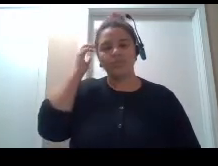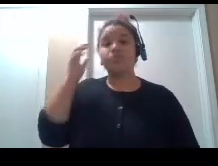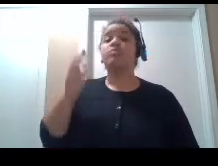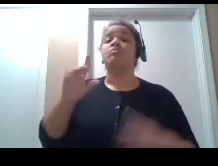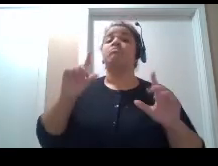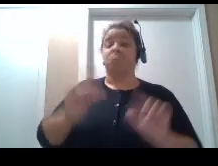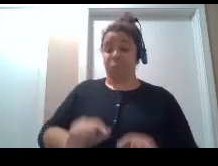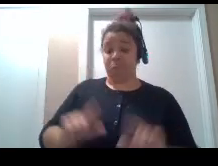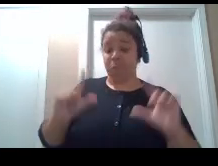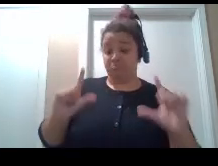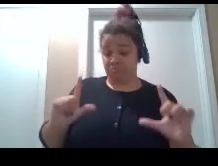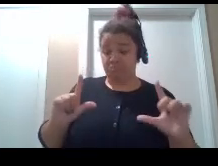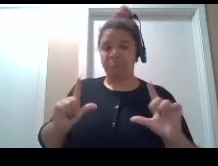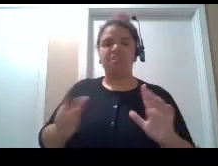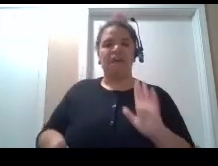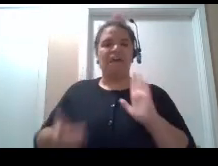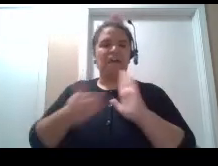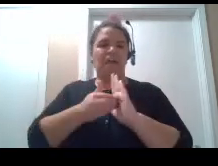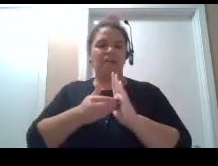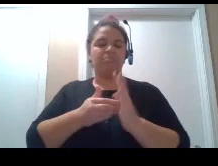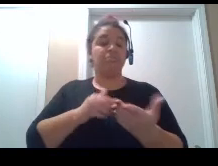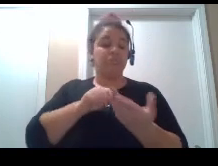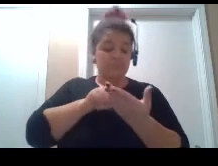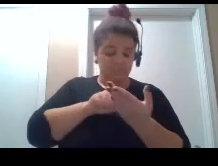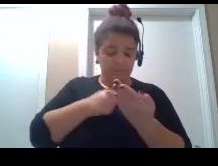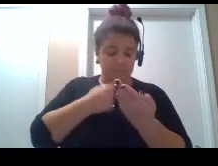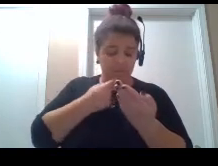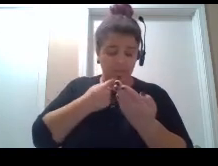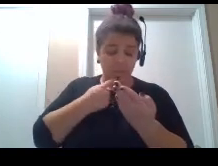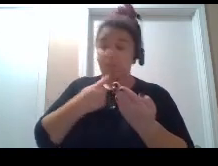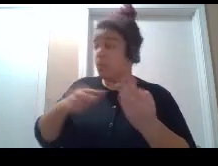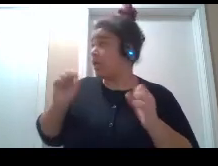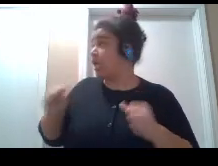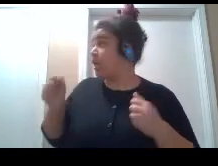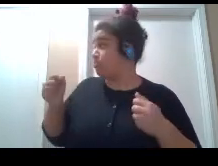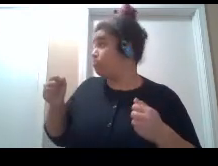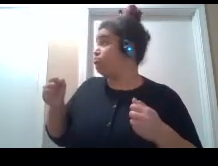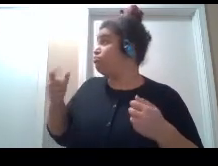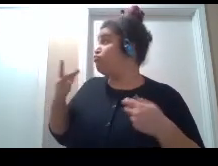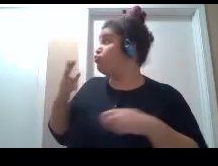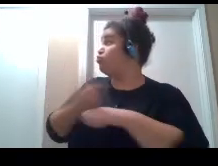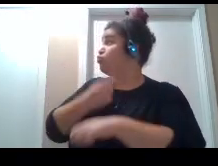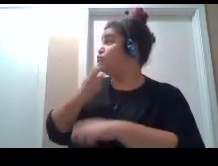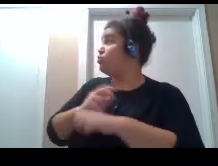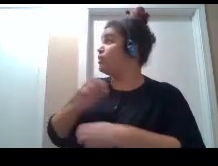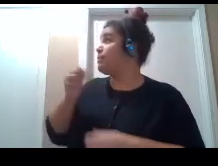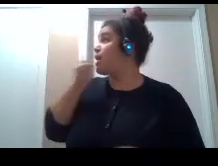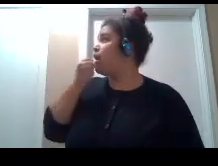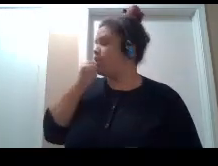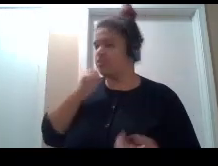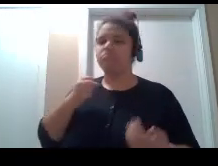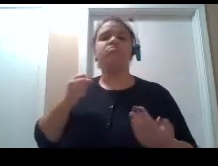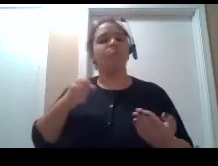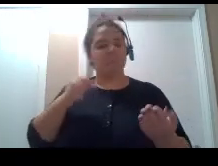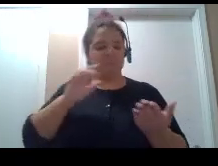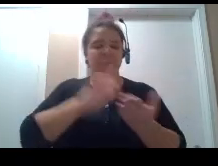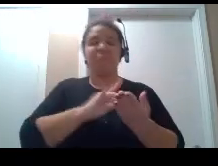As before, Teams will ask if it's OK to use your mic. Be sure to allow it, so others in the meeting will be able to hear you.